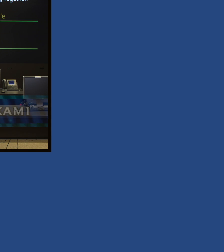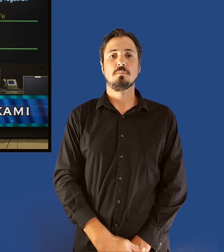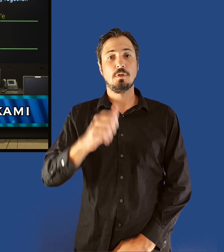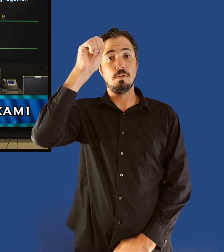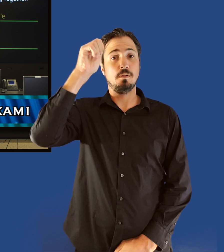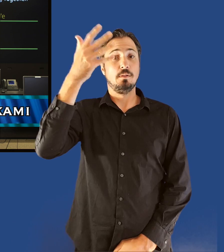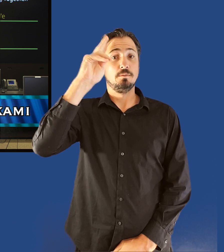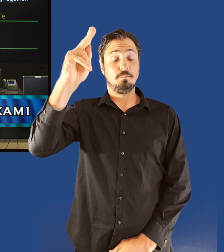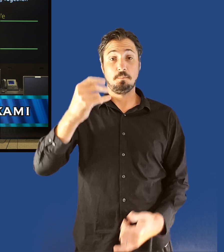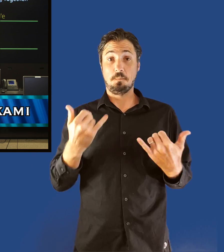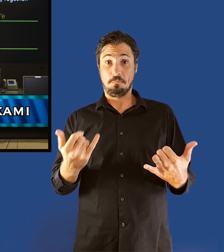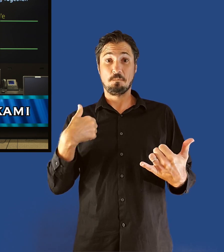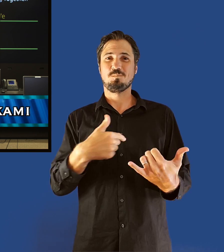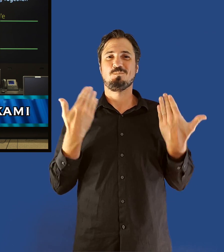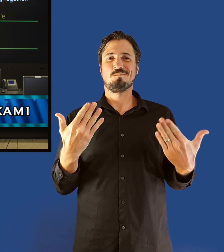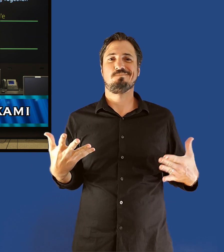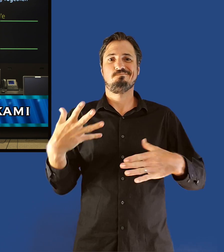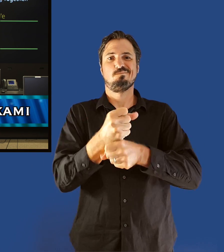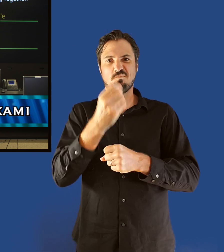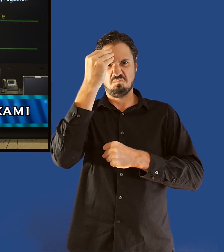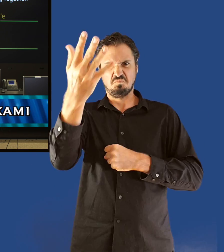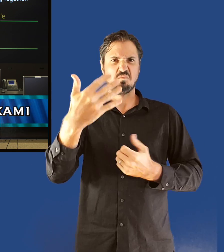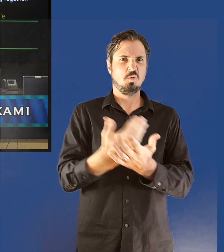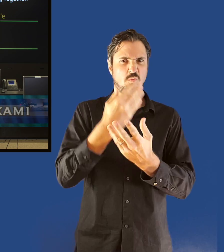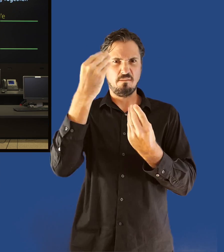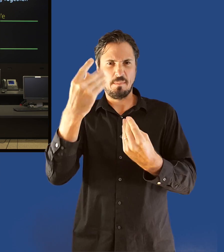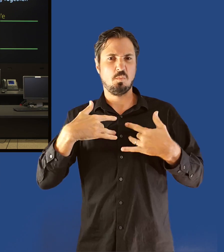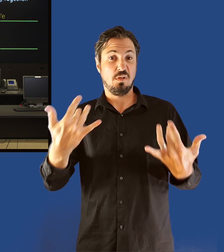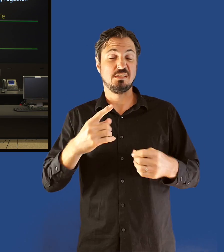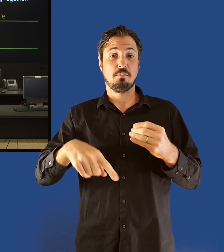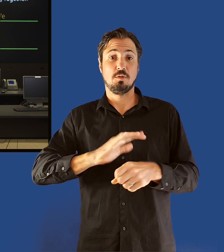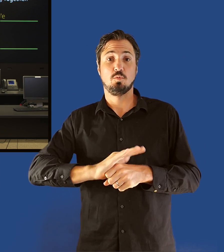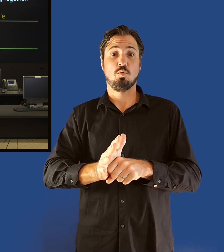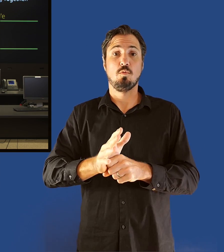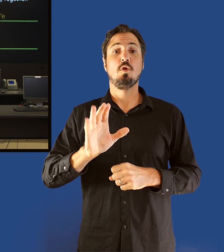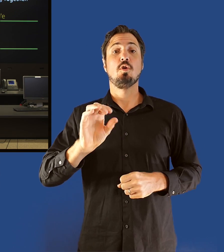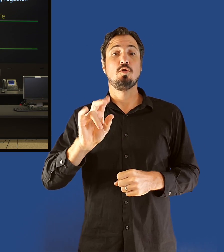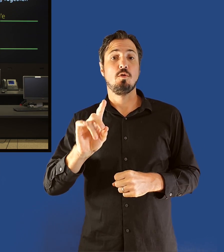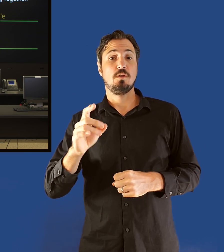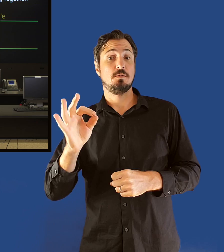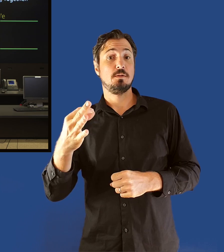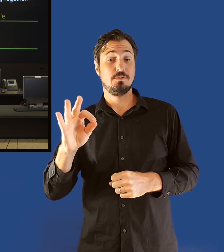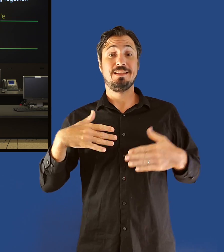Aloha Kaua'i. Here's our daily COVID-19 briefing from Team Kaua'i for Friday April 24. Happy Aloha Friday!